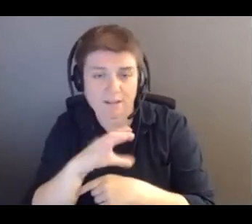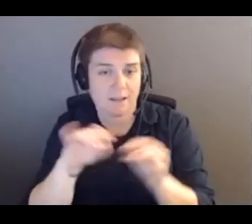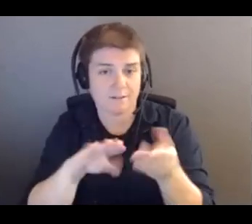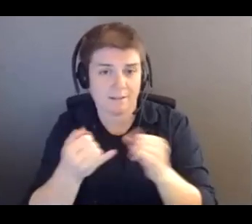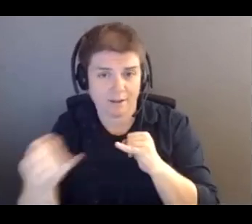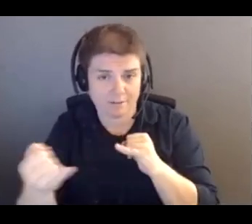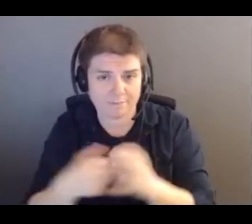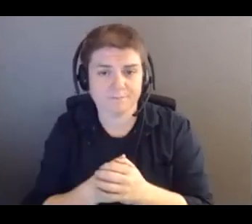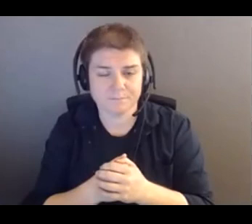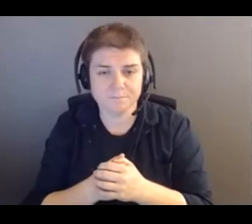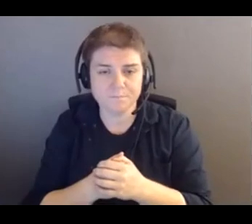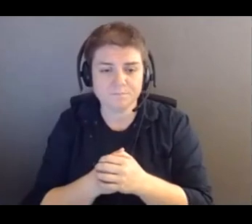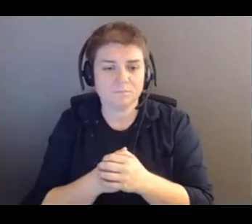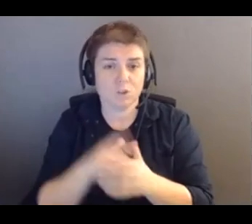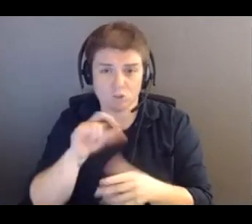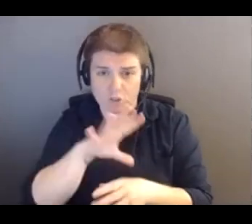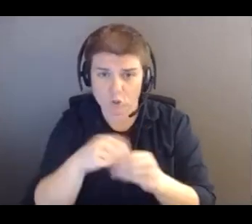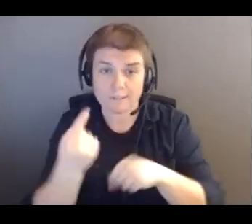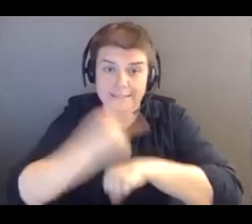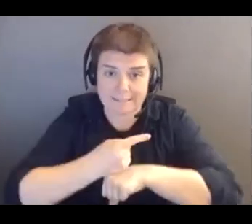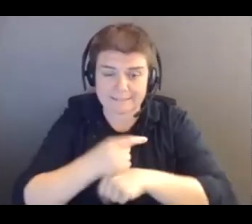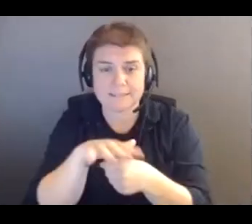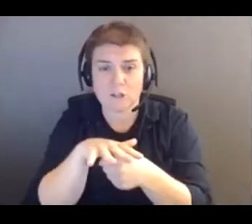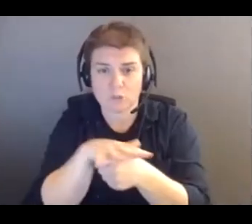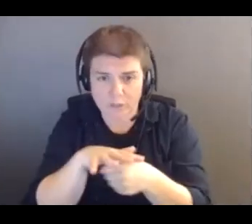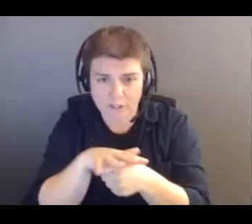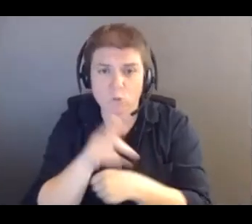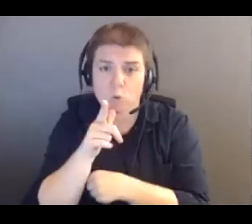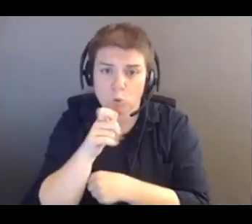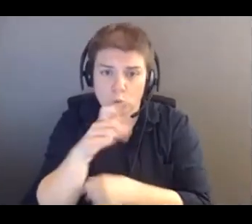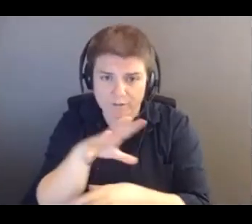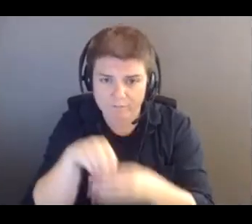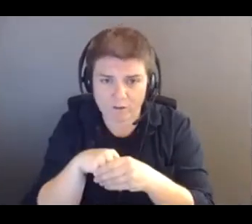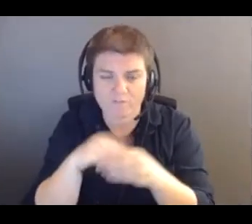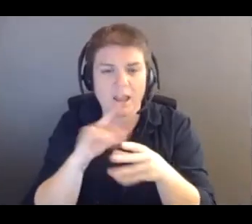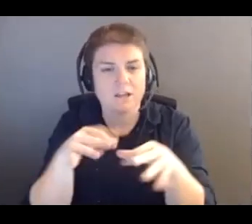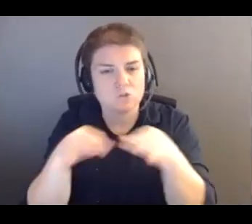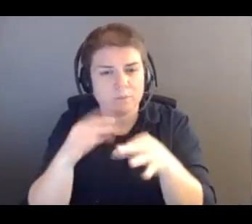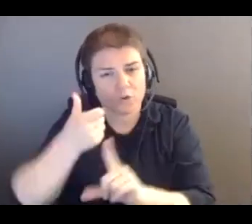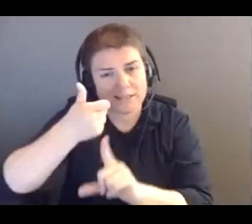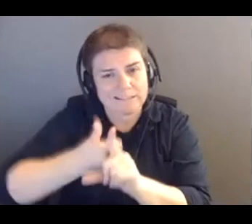It should include dates, locations, who is involved, and a description of each item if